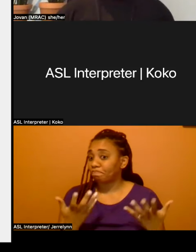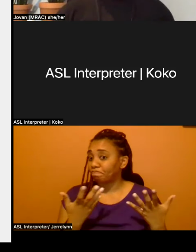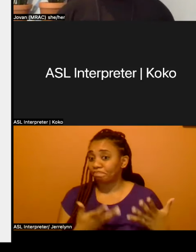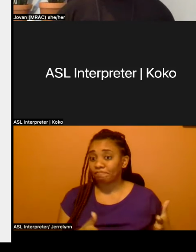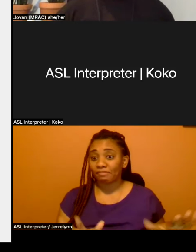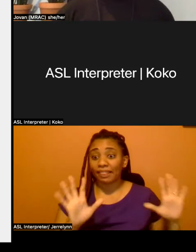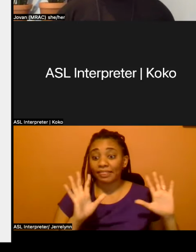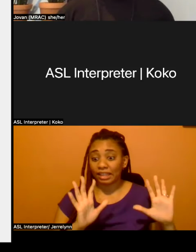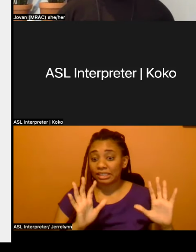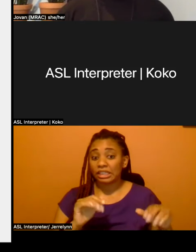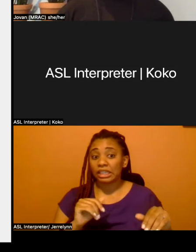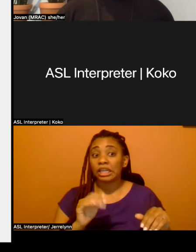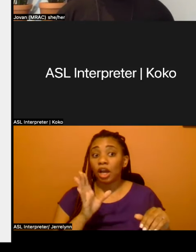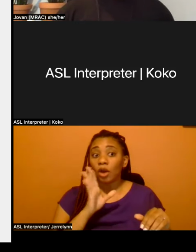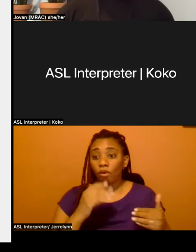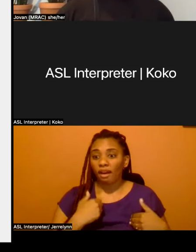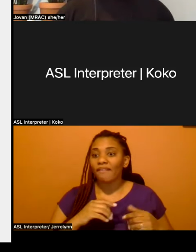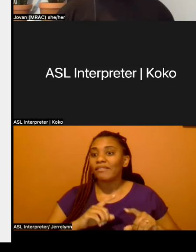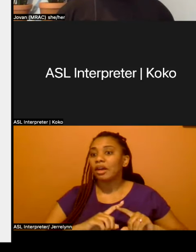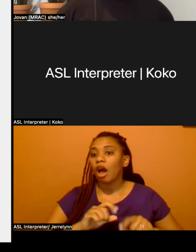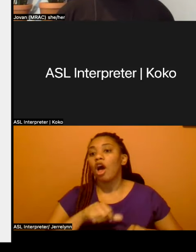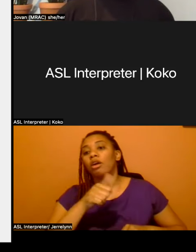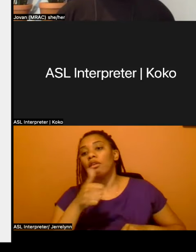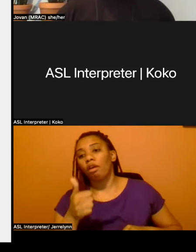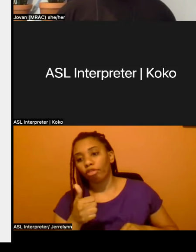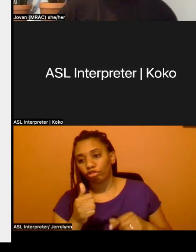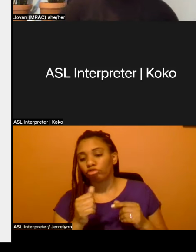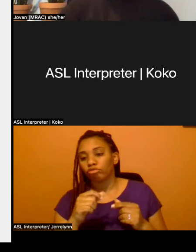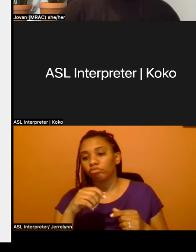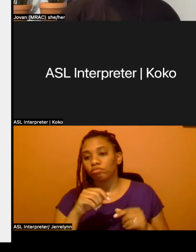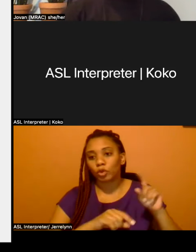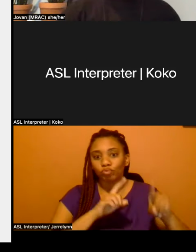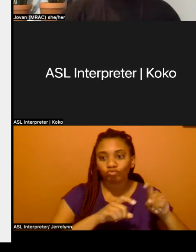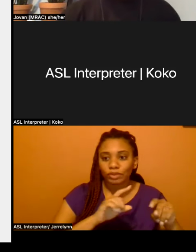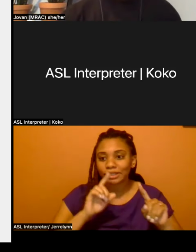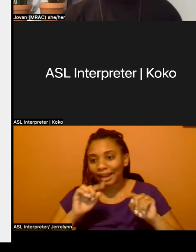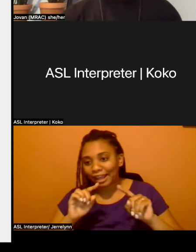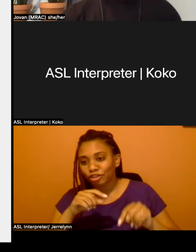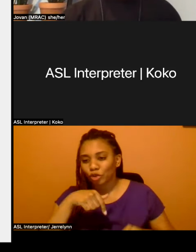Awesome. - [Mirella] And there will be another Q and A session. So this won't be the last one. - Yes, there is. Yeah, thank you, Mirella.